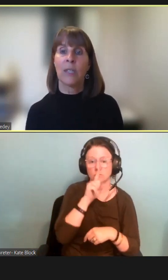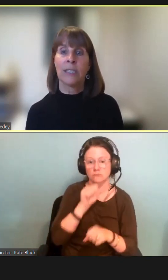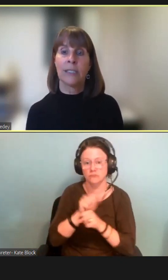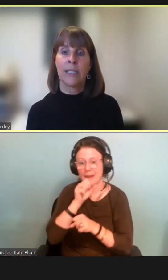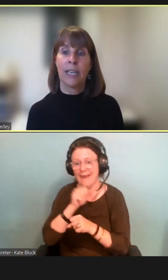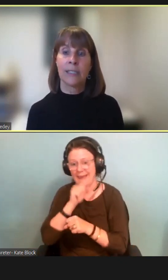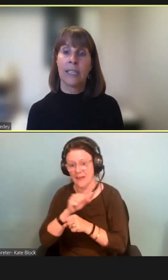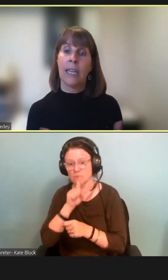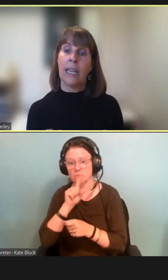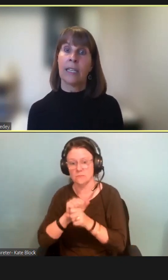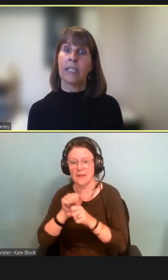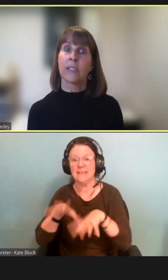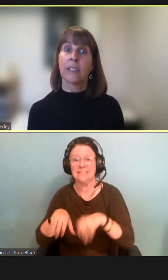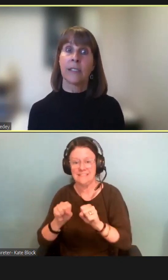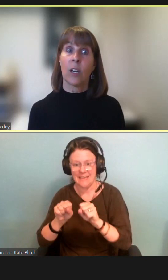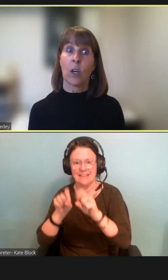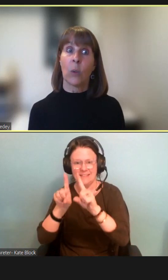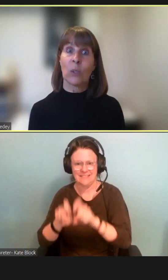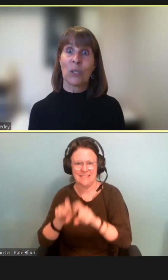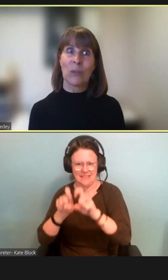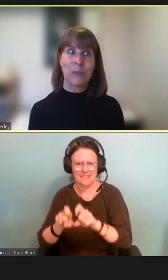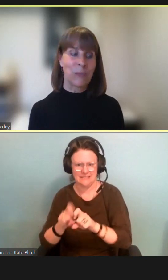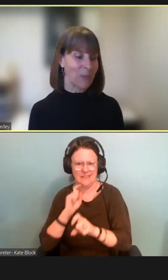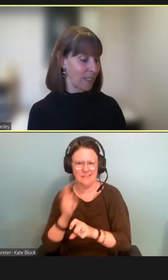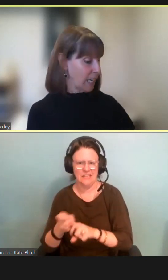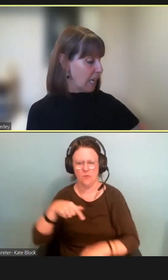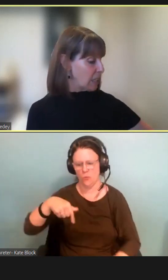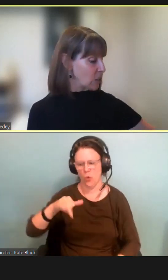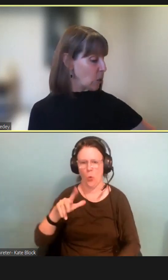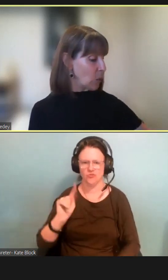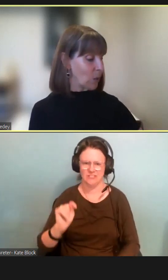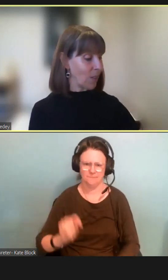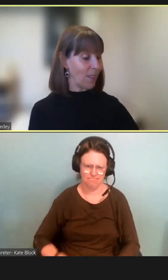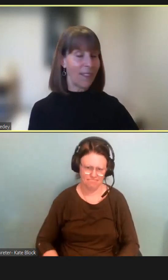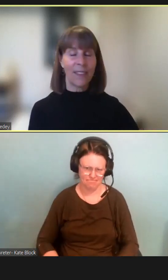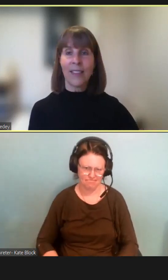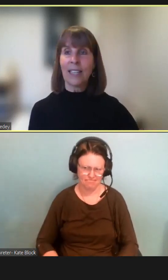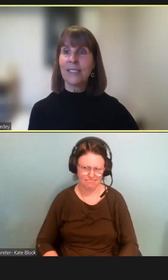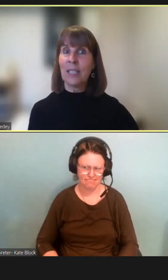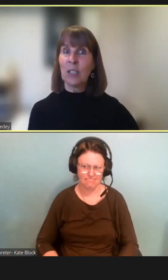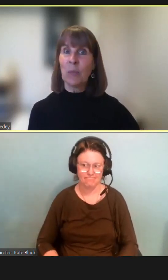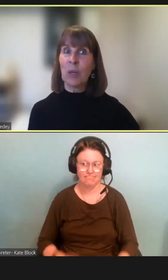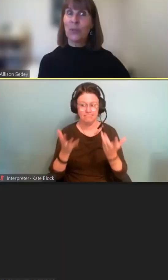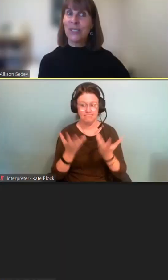the test and gives us our quotient so that is the end of my